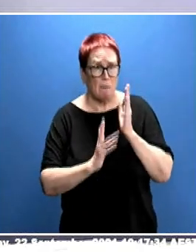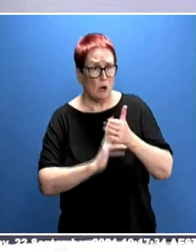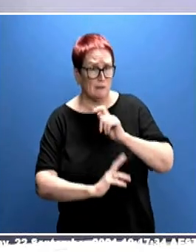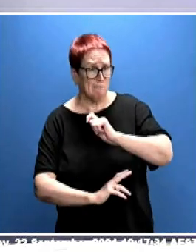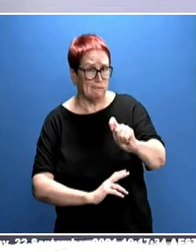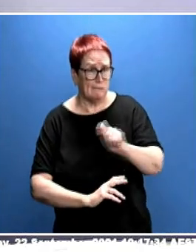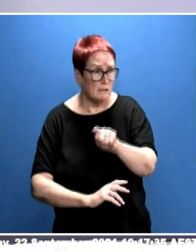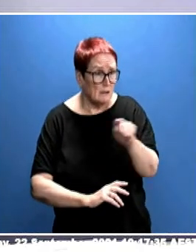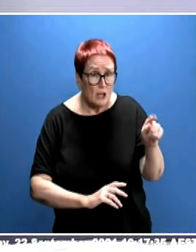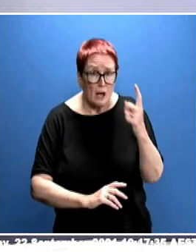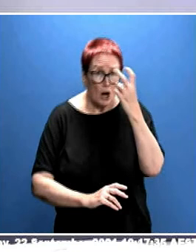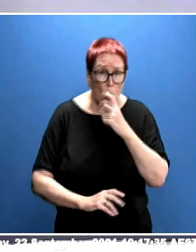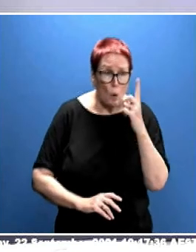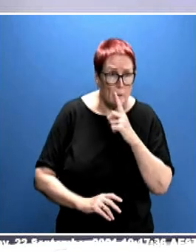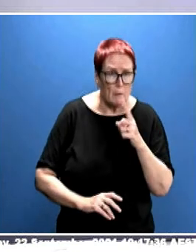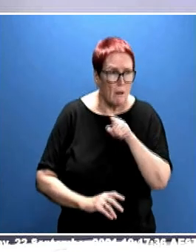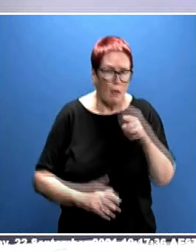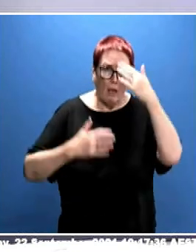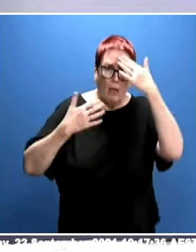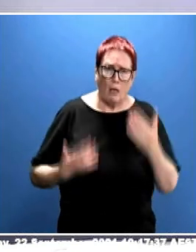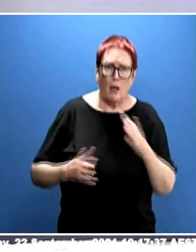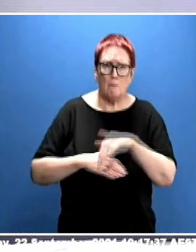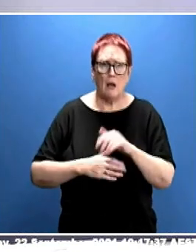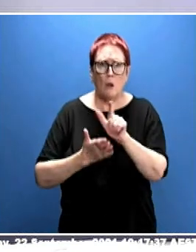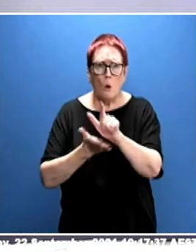received by people who have no legal training, don't necessarily understand